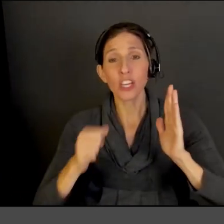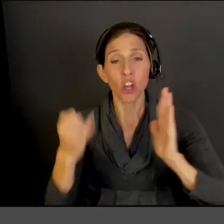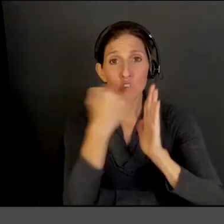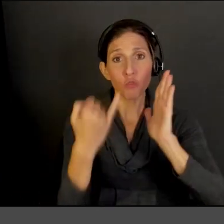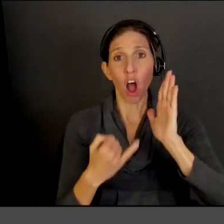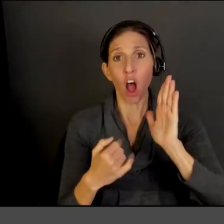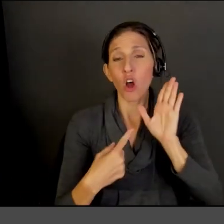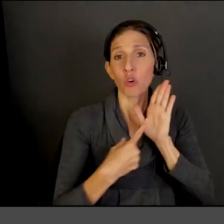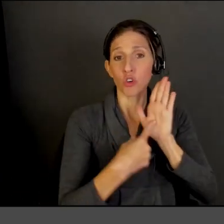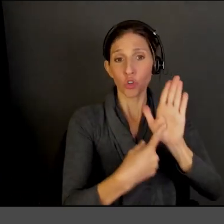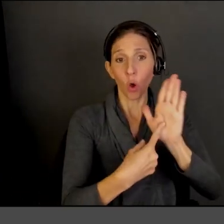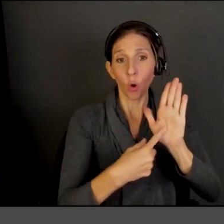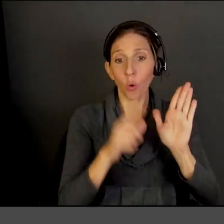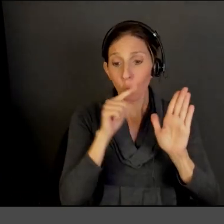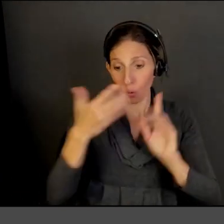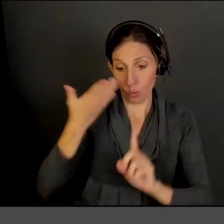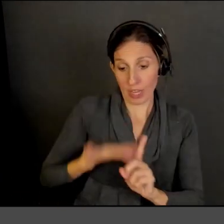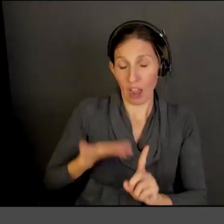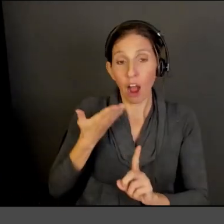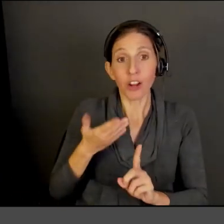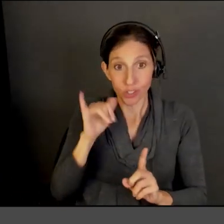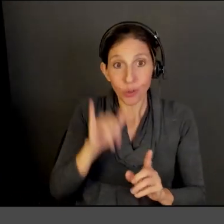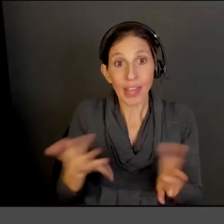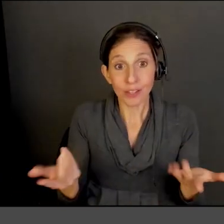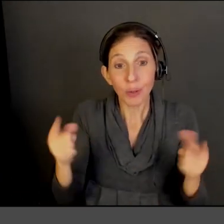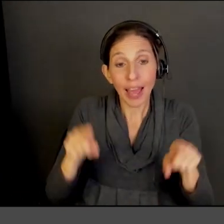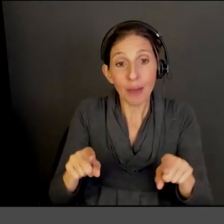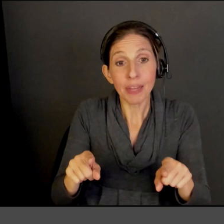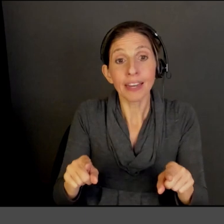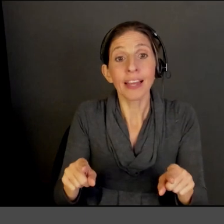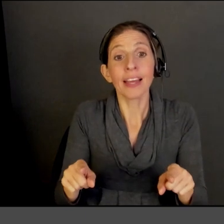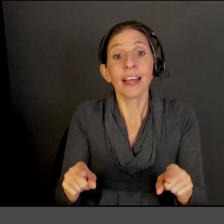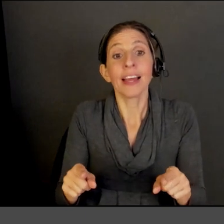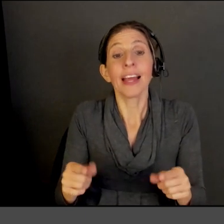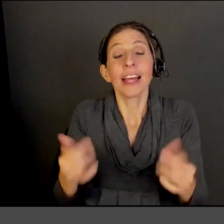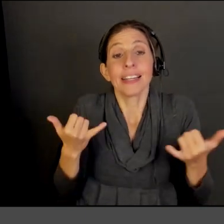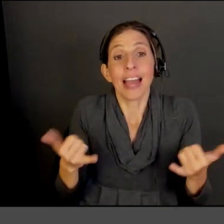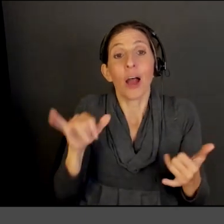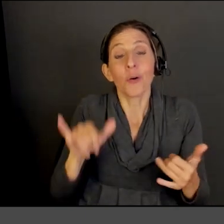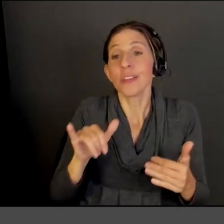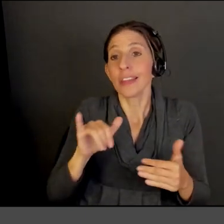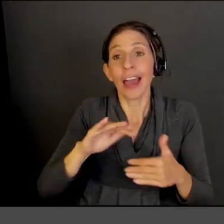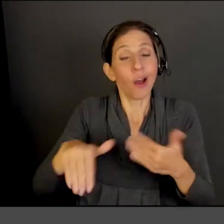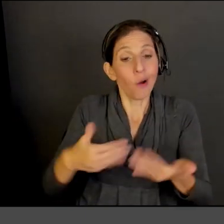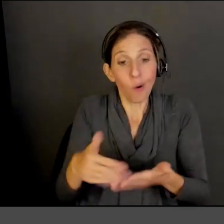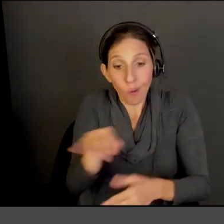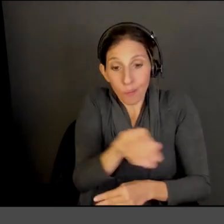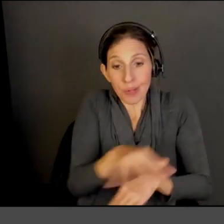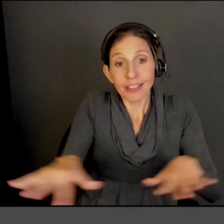AND NOW THAT WHOLE PLACE IS A KIND OF A HISTORICAL SITE. BUT IT TOOK ALL THESE YEARS.